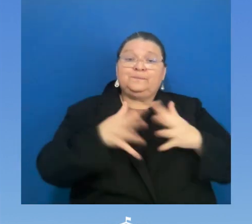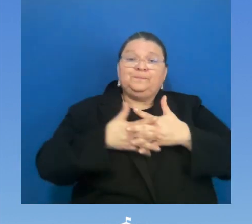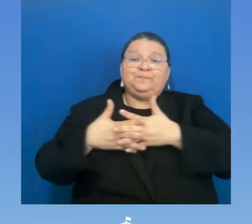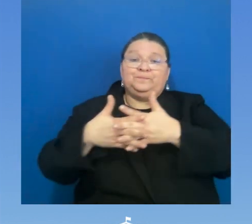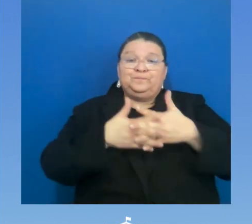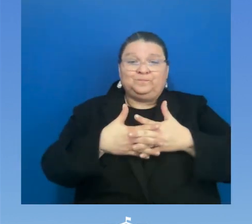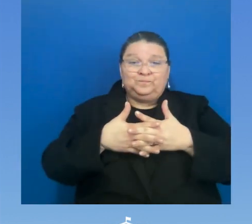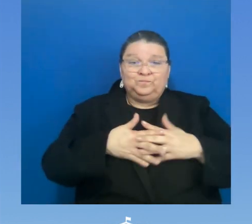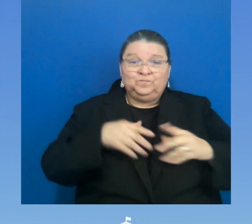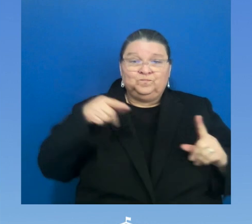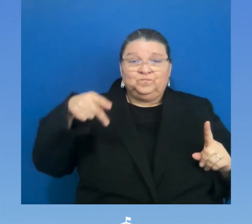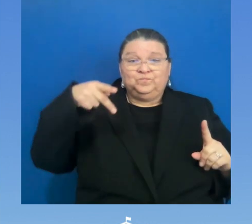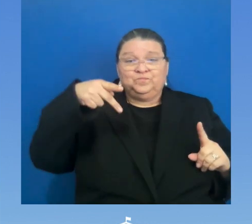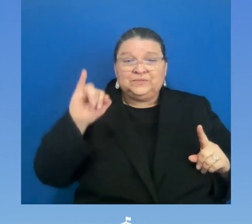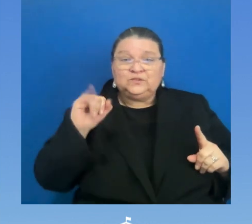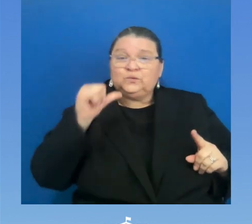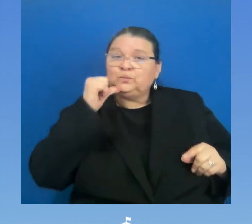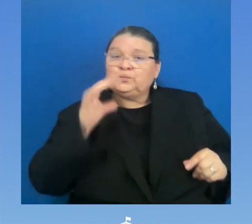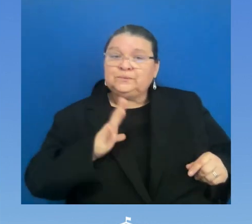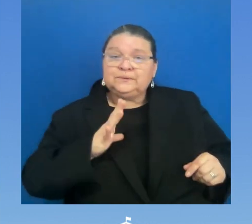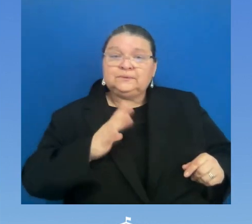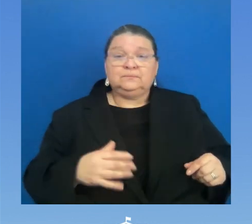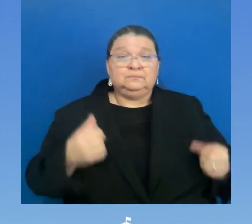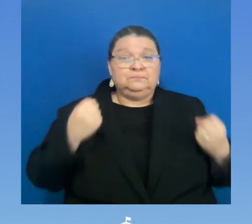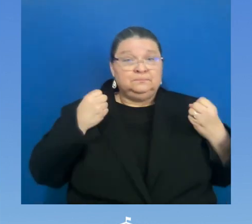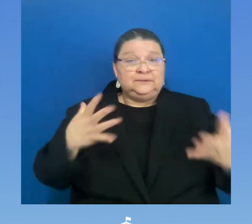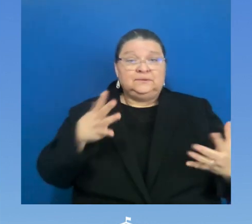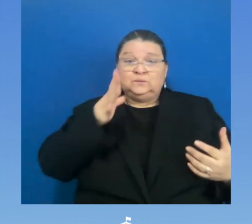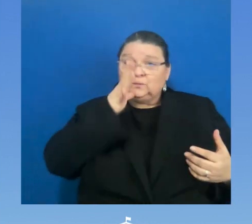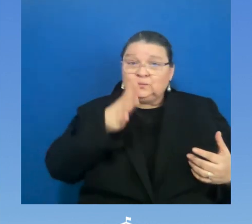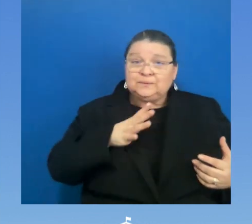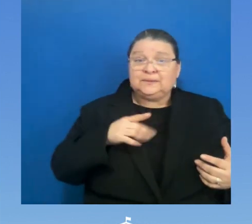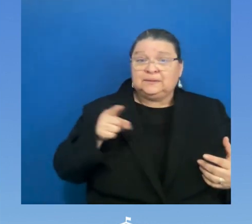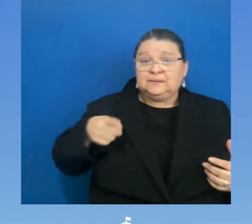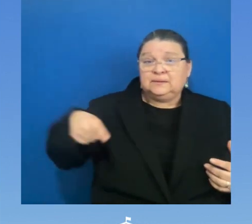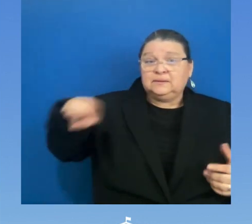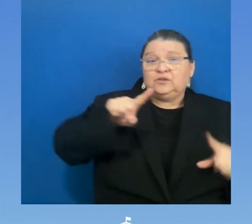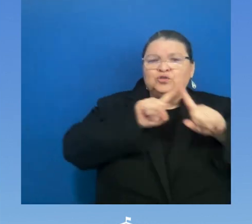Filipino and Pacific Islander, are concentrated in domestic and caregiver roles.